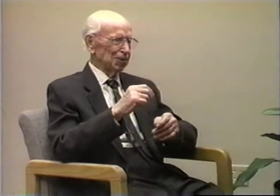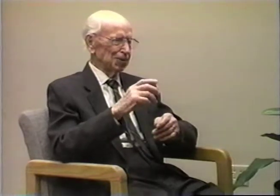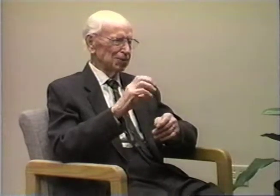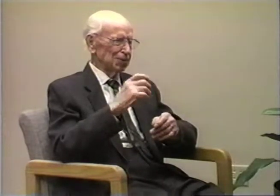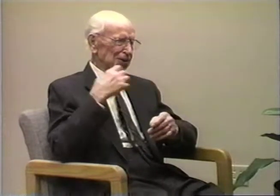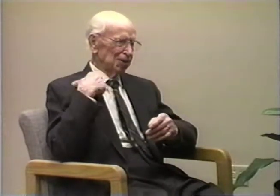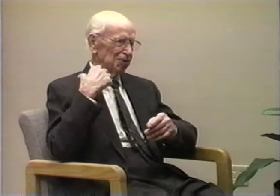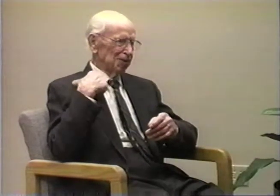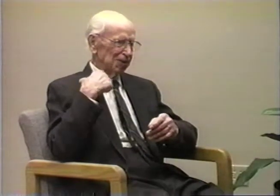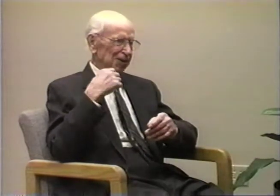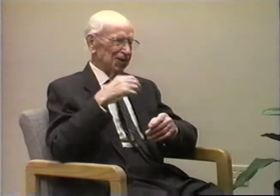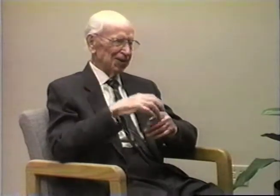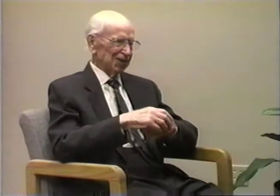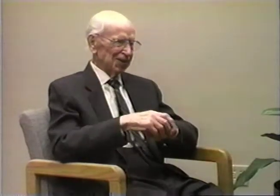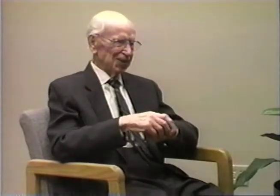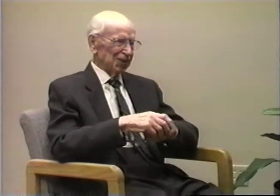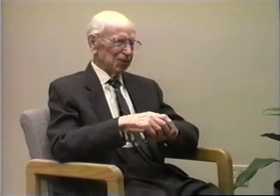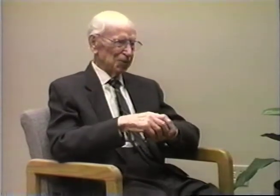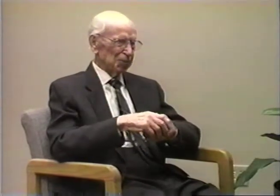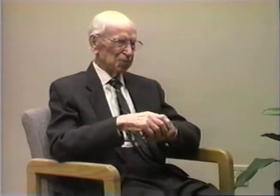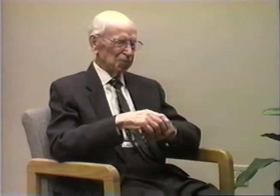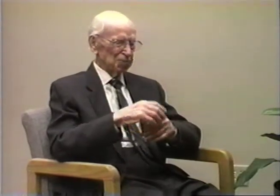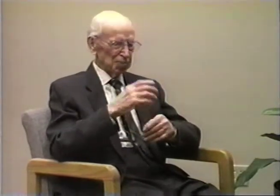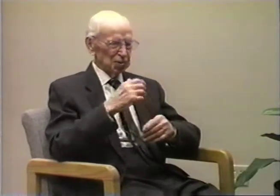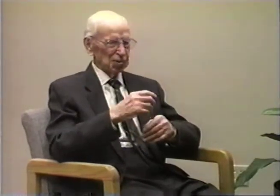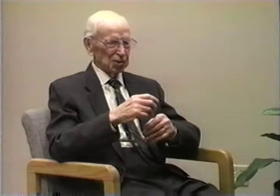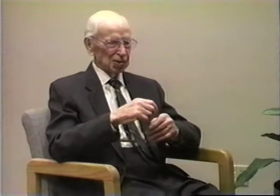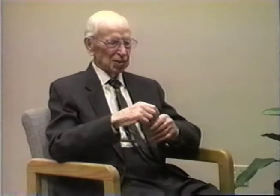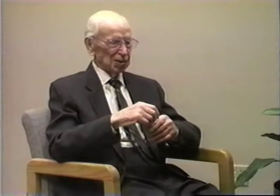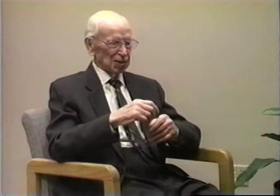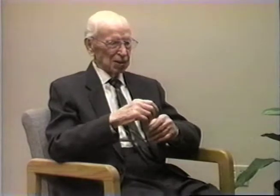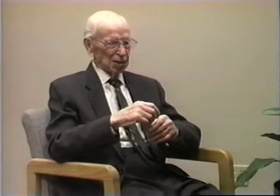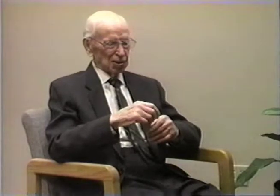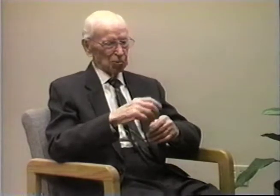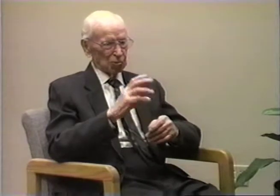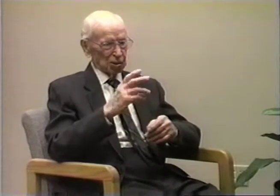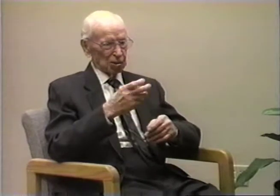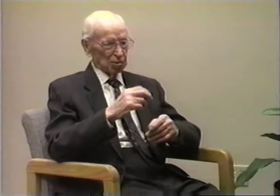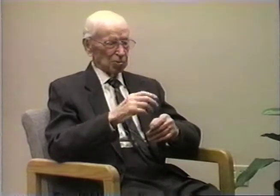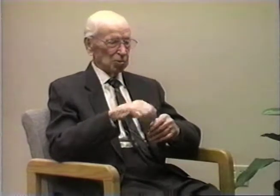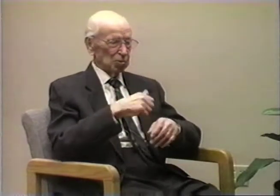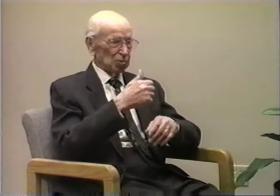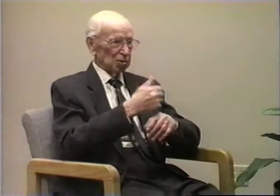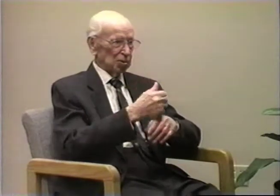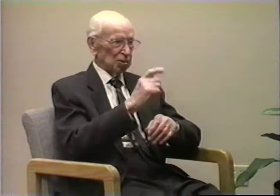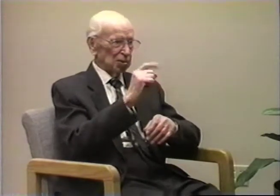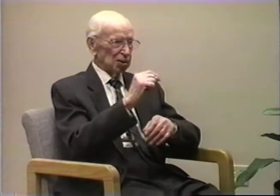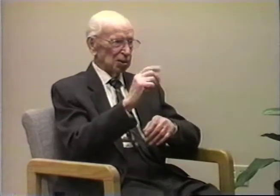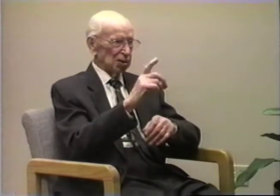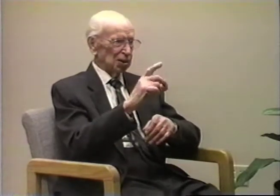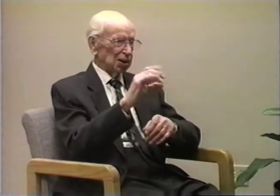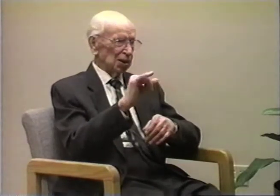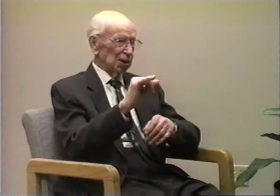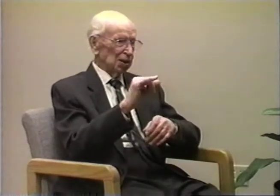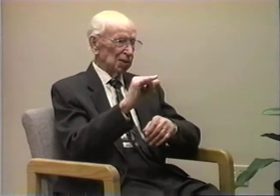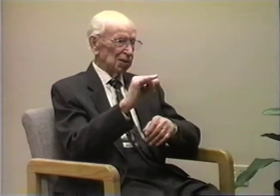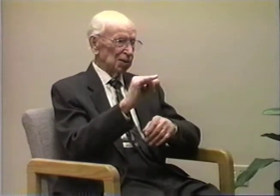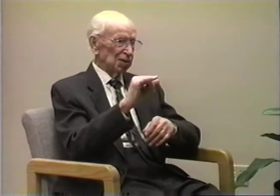I continued my service with NAD for the next twenty years on their bylaws committee.